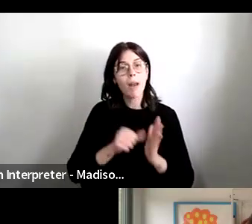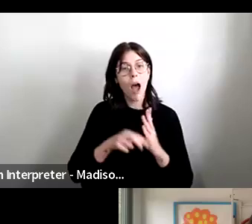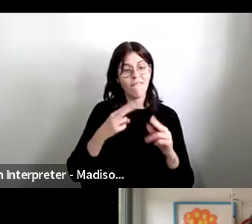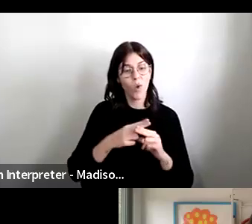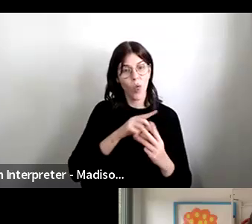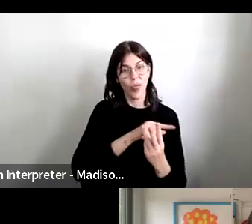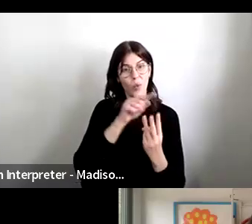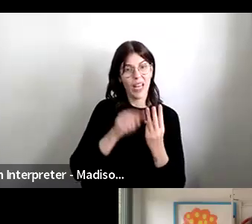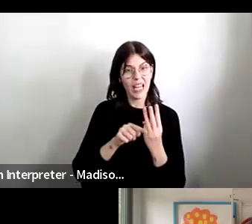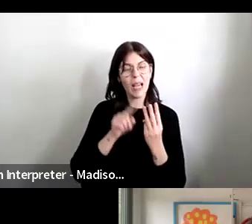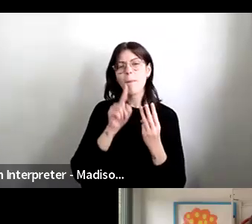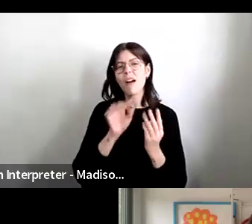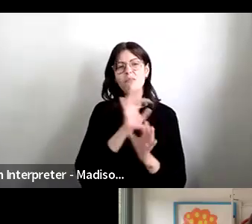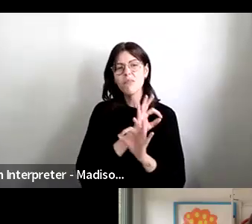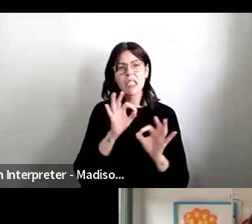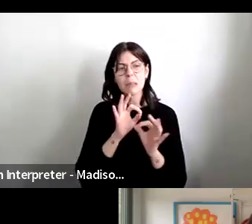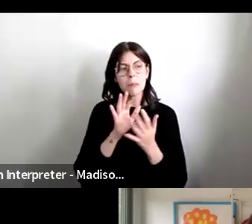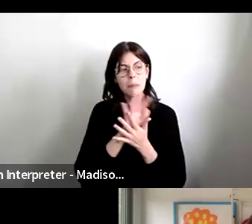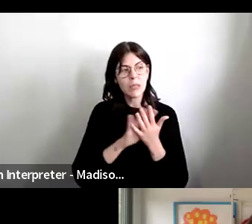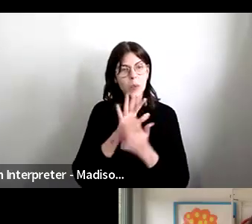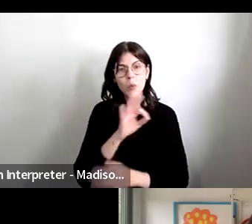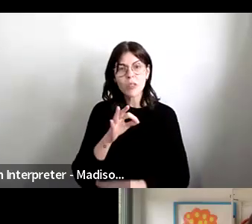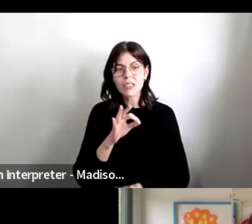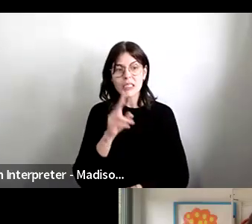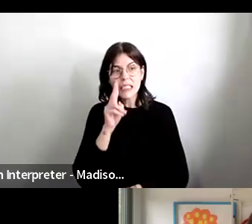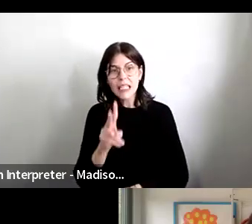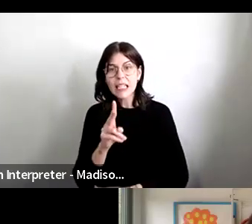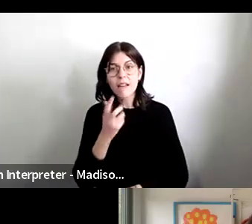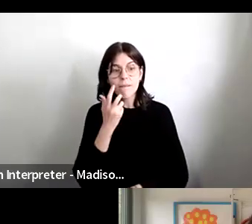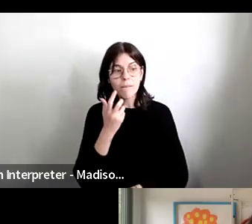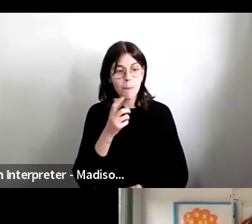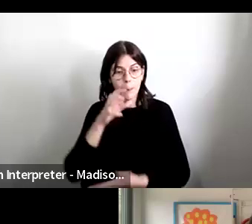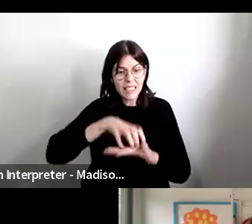we wouldn't necessarily spot an opportunity for someone in the future to assess somewhere else.